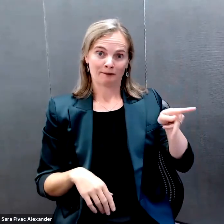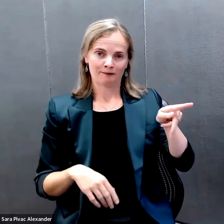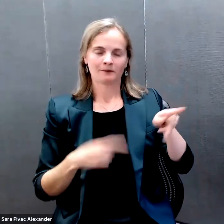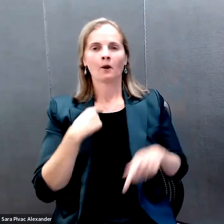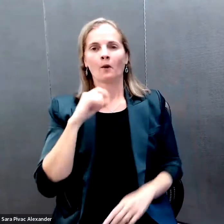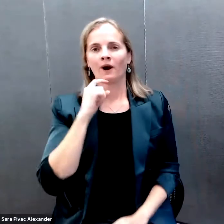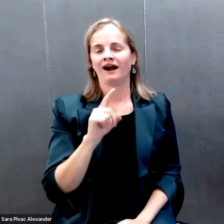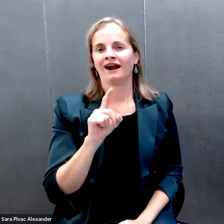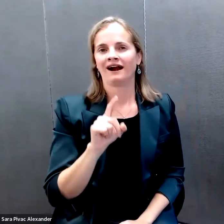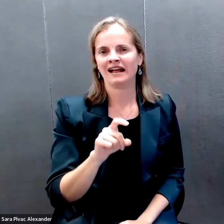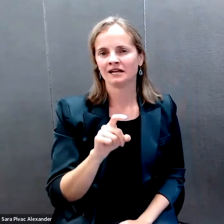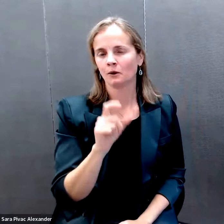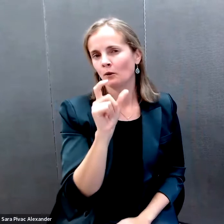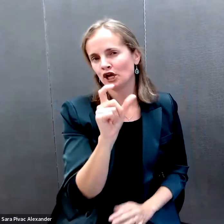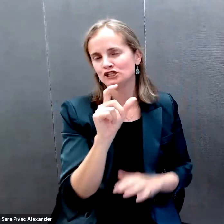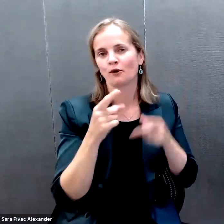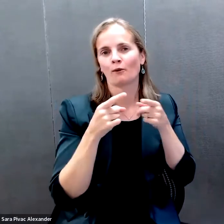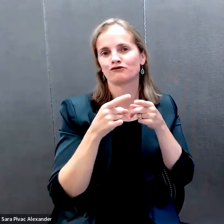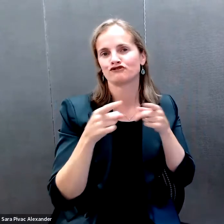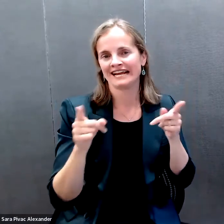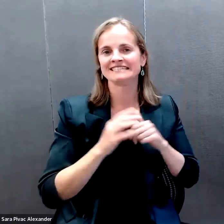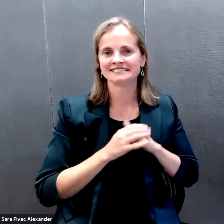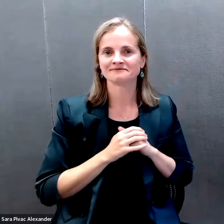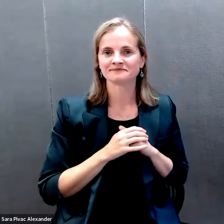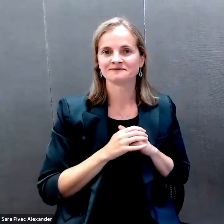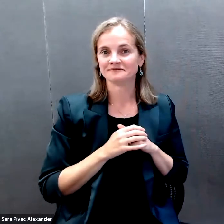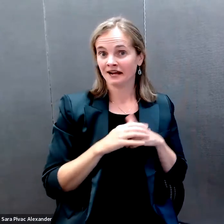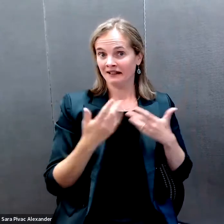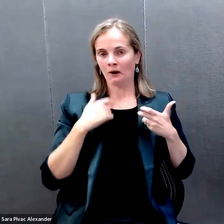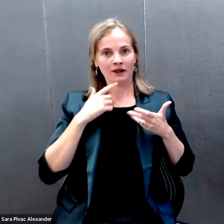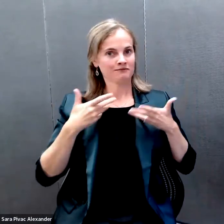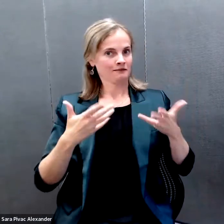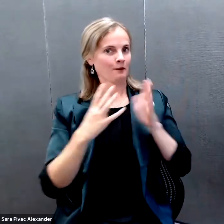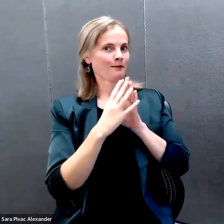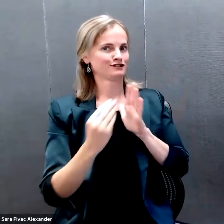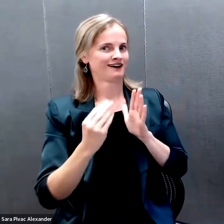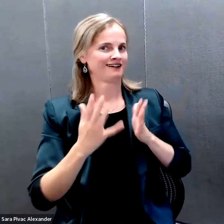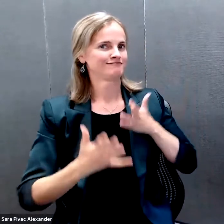you'll see that I've got a laptop here and I'm going to click on this just to show you some simple phrases and words